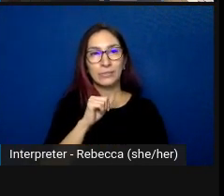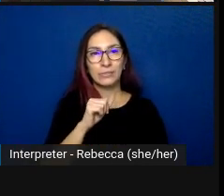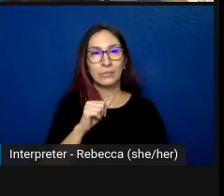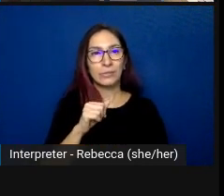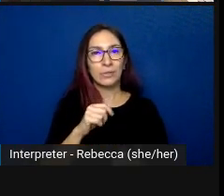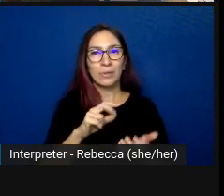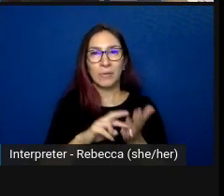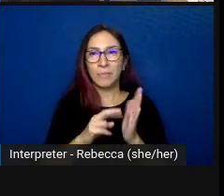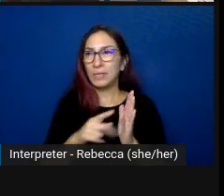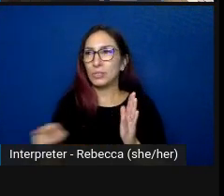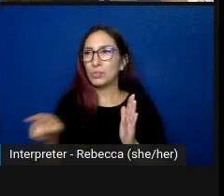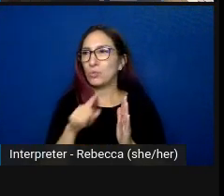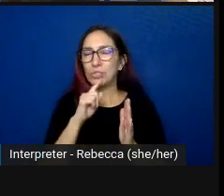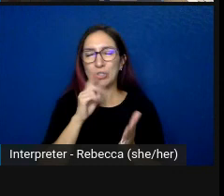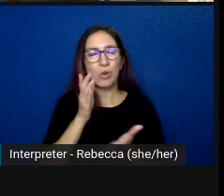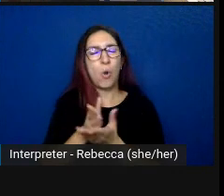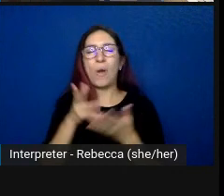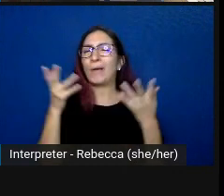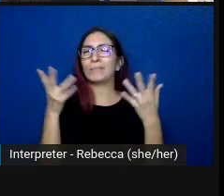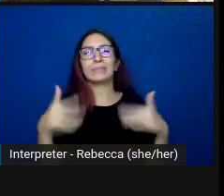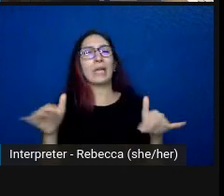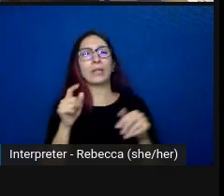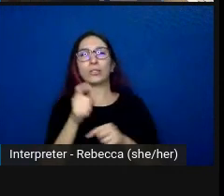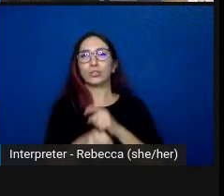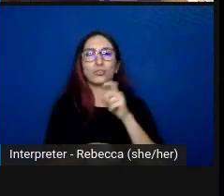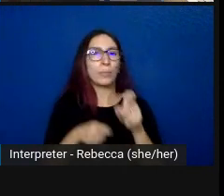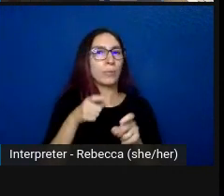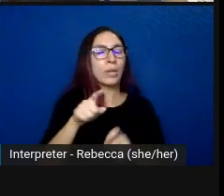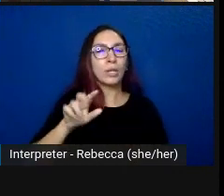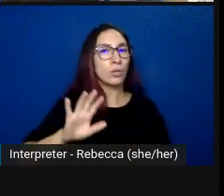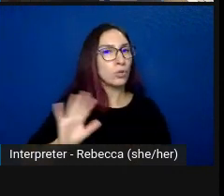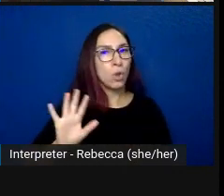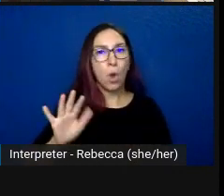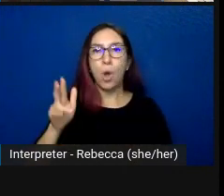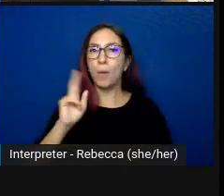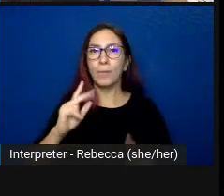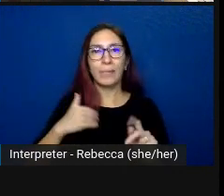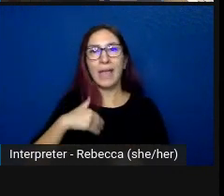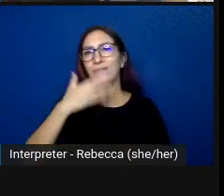because people have bad days every day.